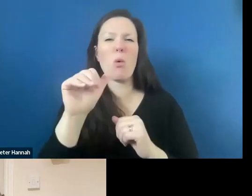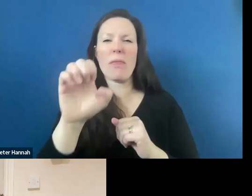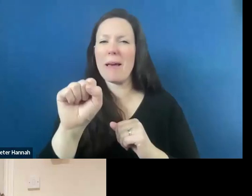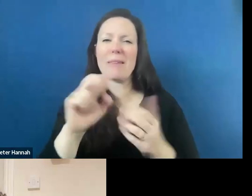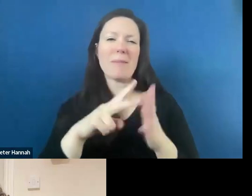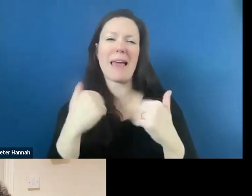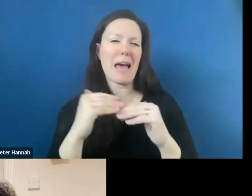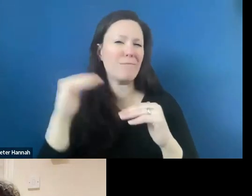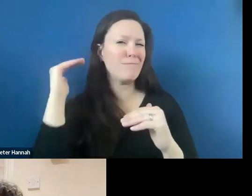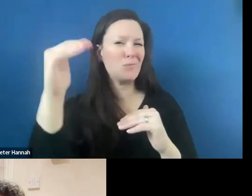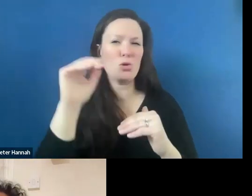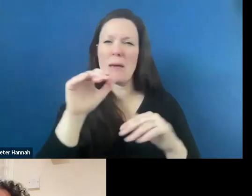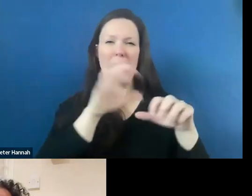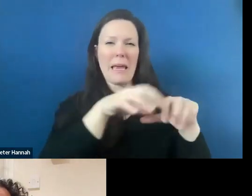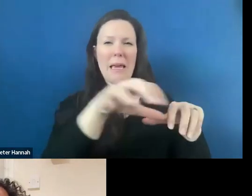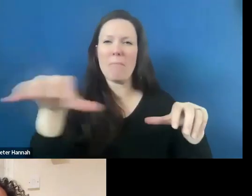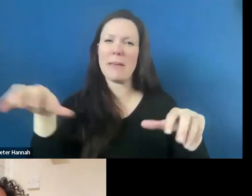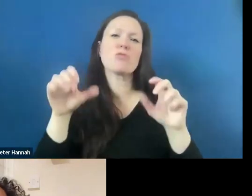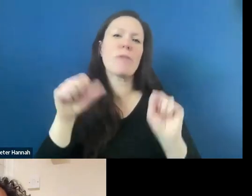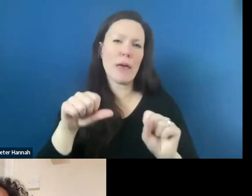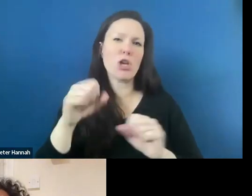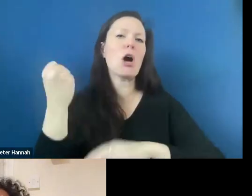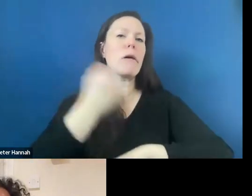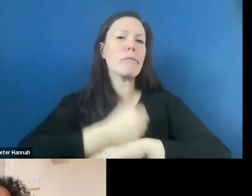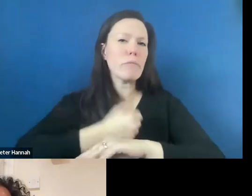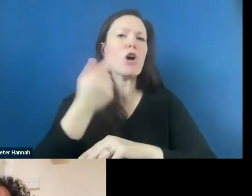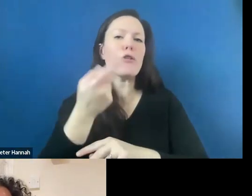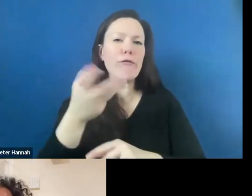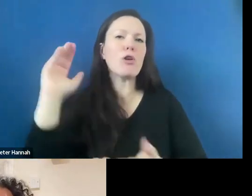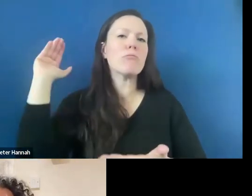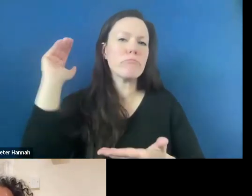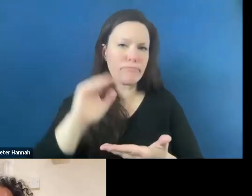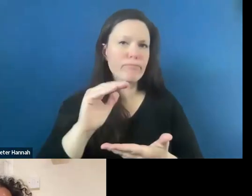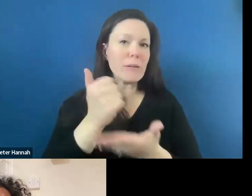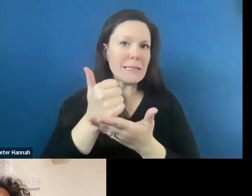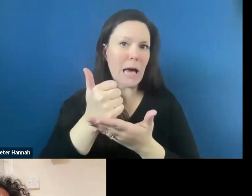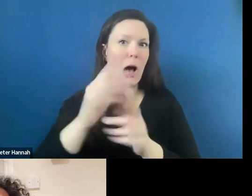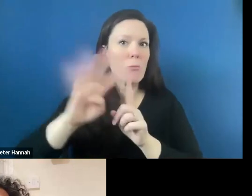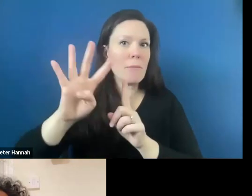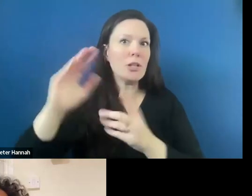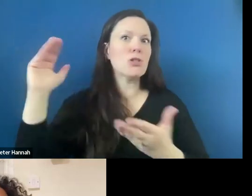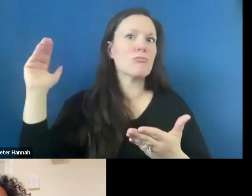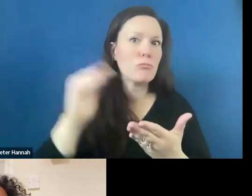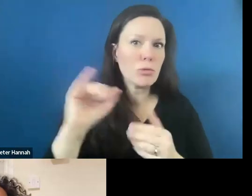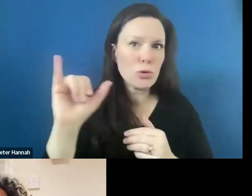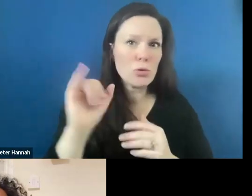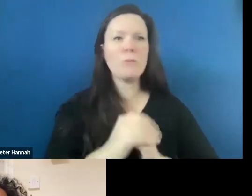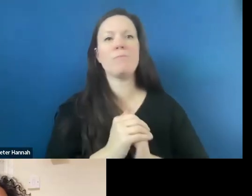And they could also rethink the existing instantly installations and missions